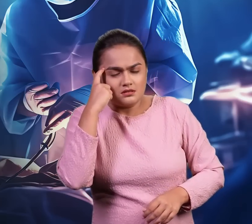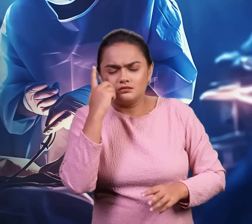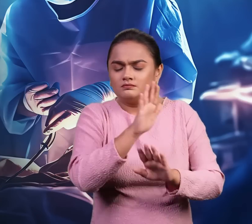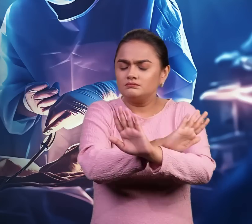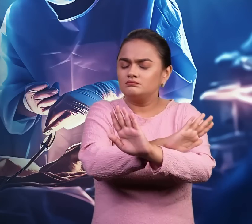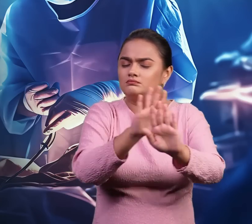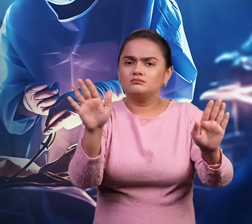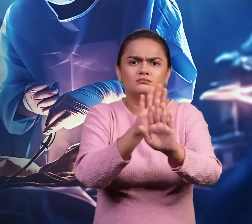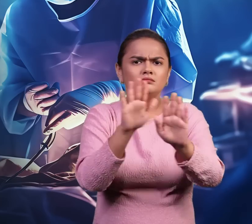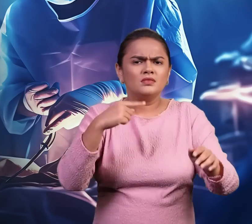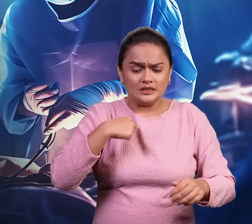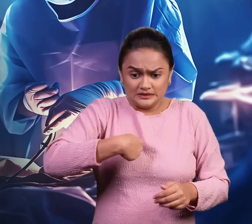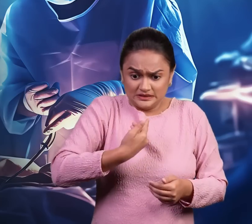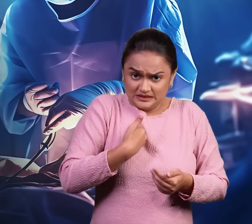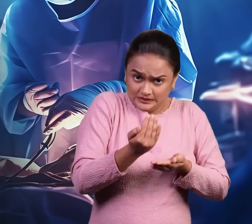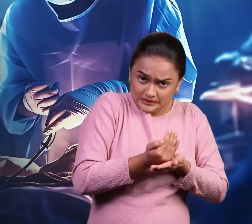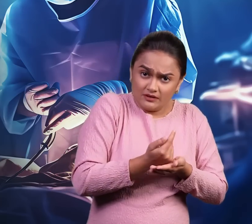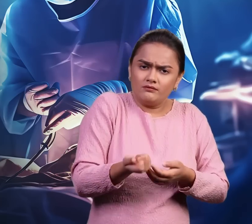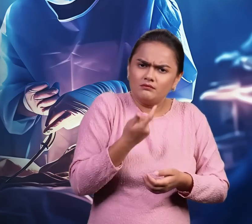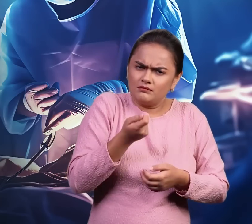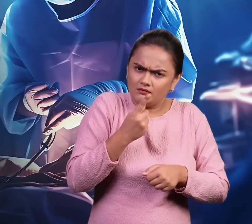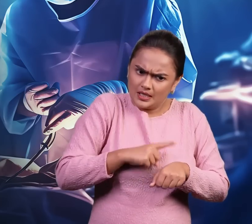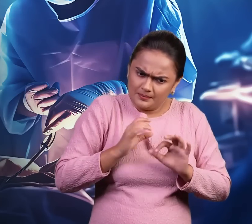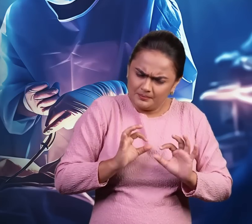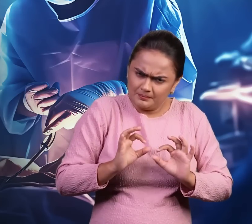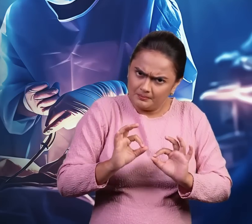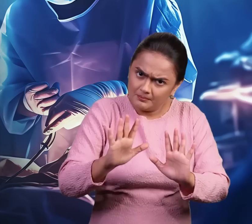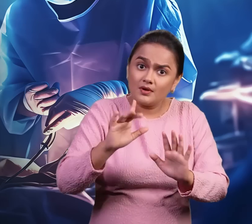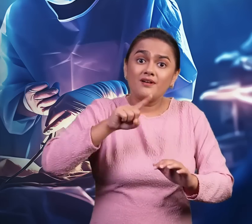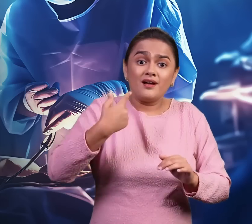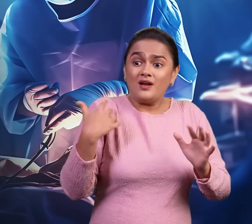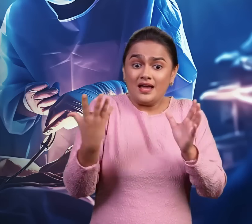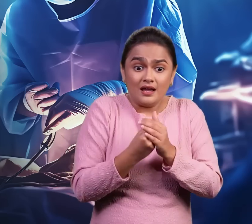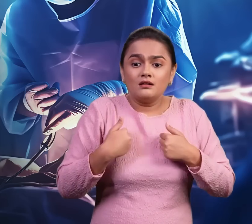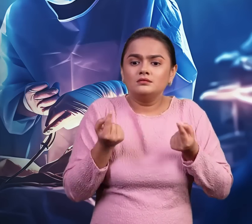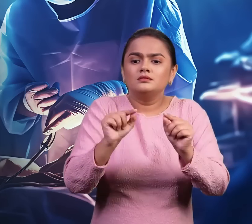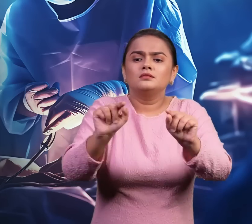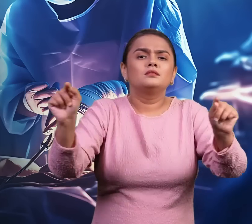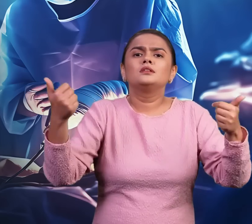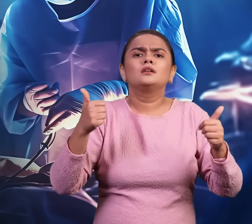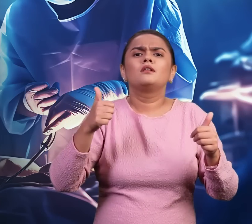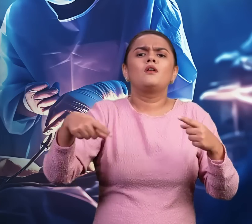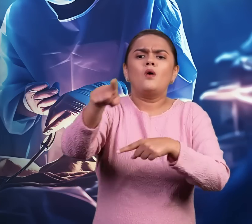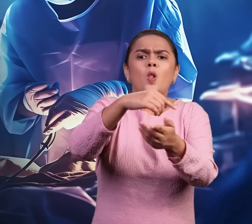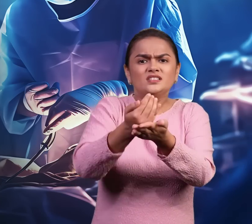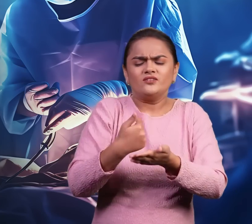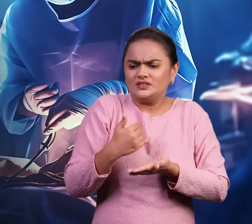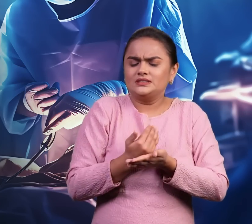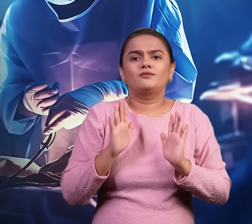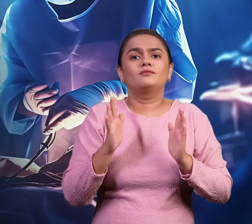Keep yourself safe, take your medications, and protect your loved ones. So, all the best!